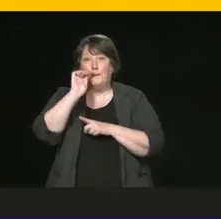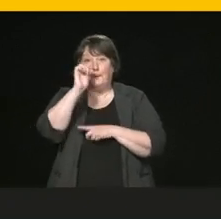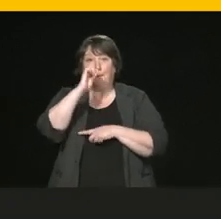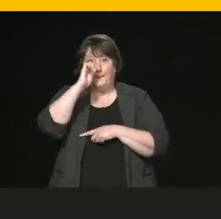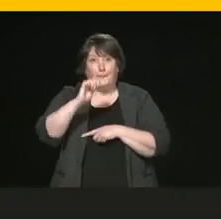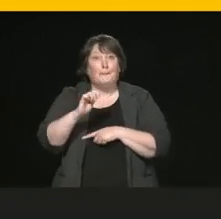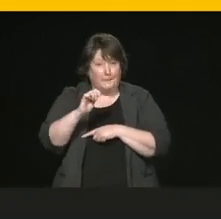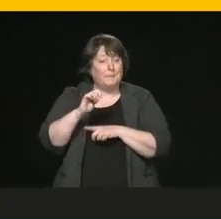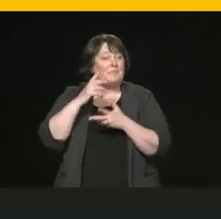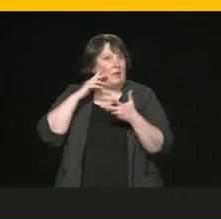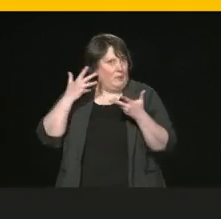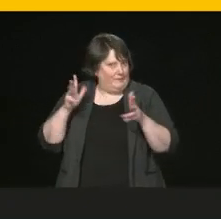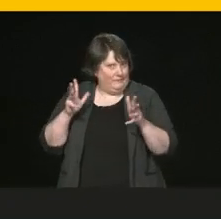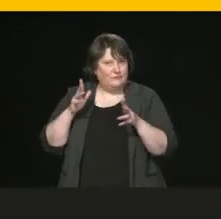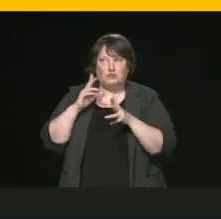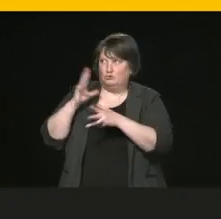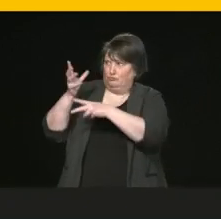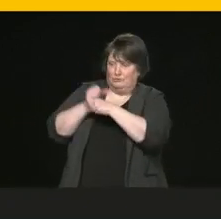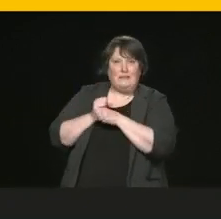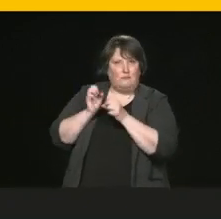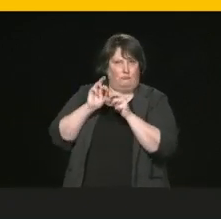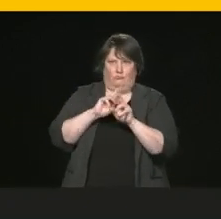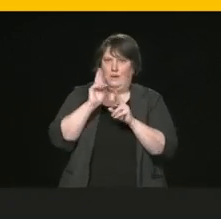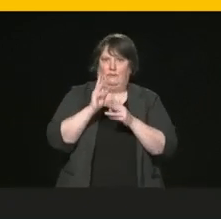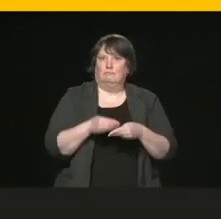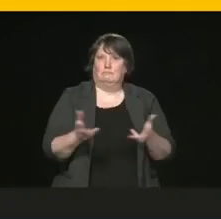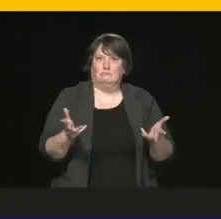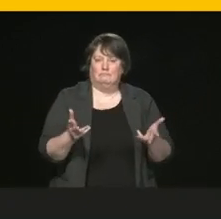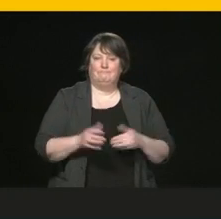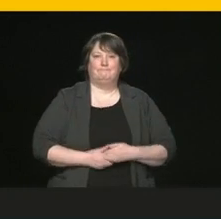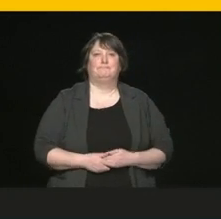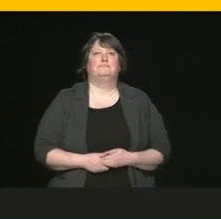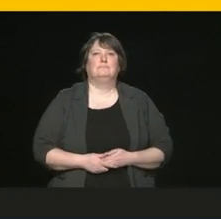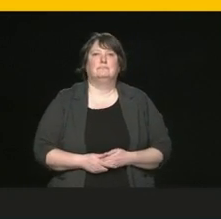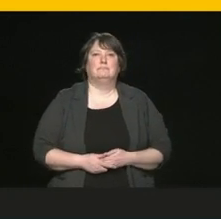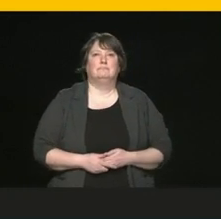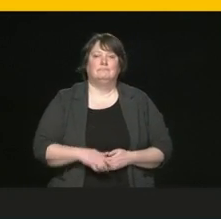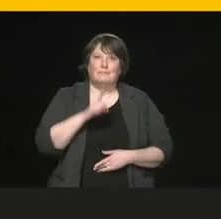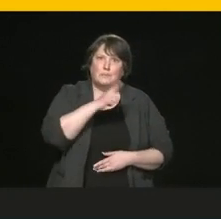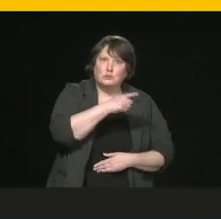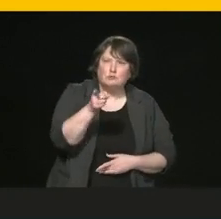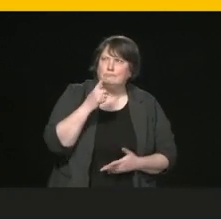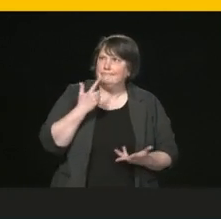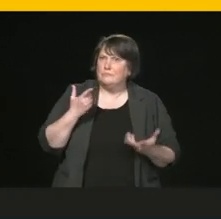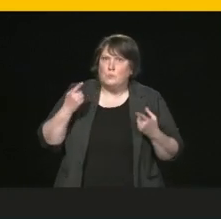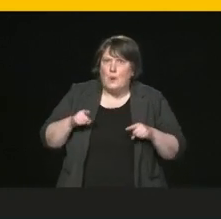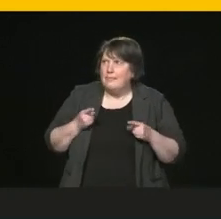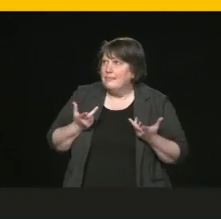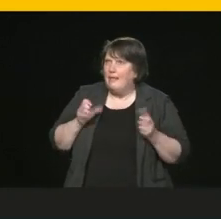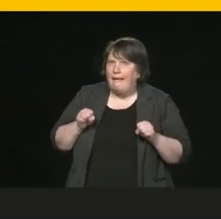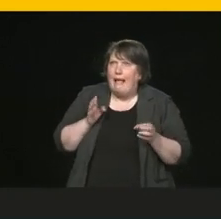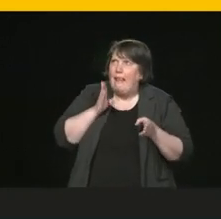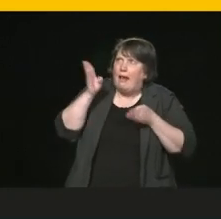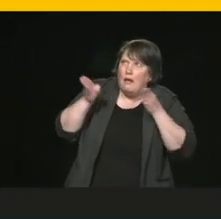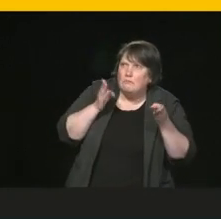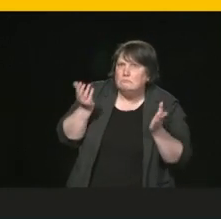RECEIVED A NEW BATCH OF SWABS. I KNOW THAT EVERYONE WANTS TO KNOW WHEN LIFE WILL GO BACK TO